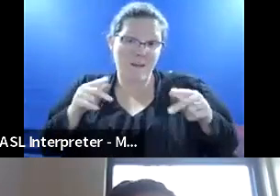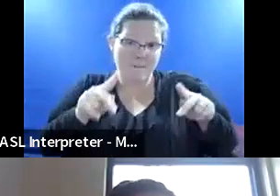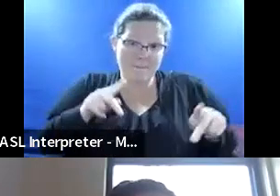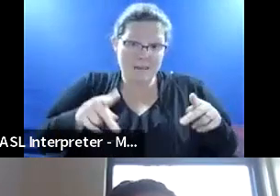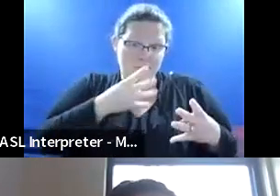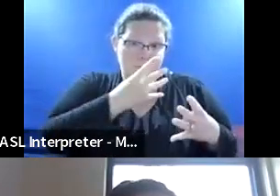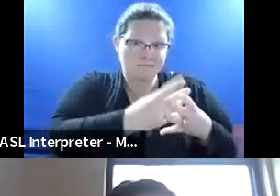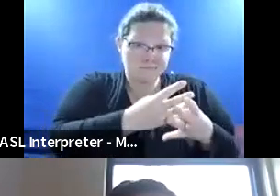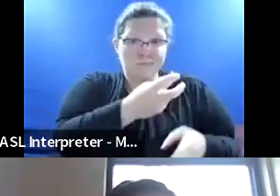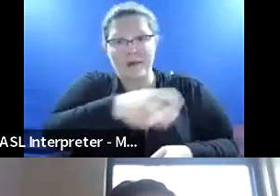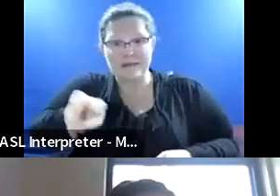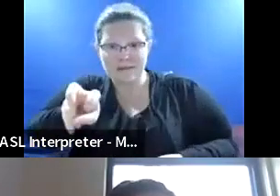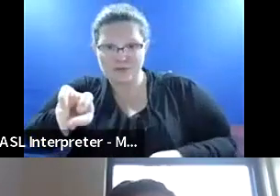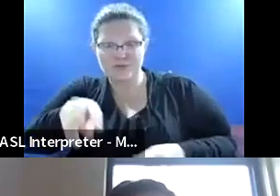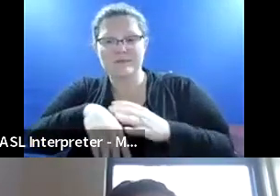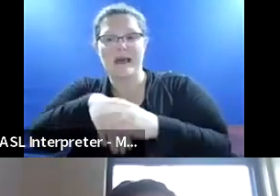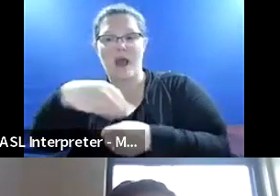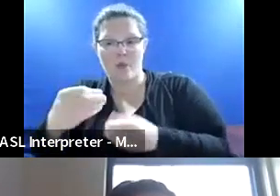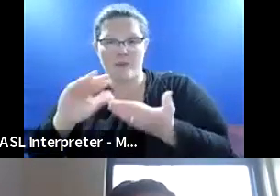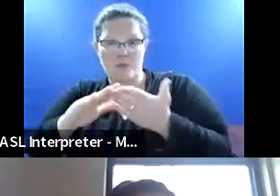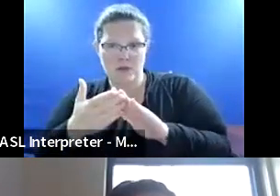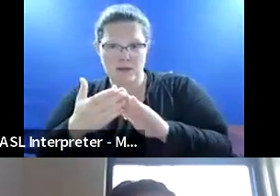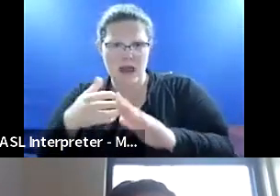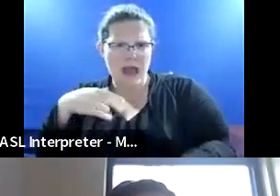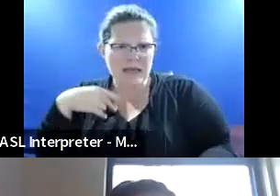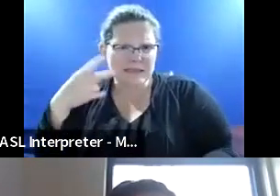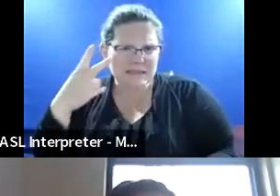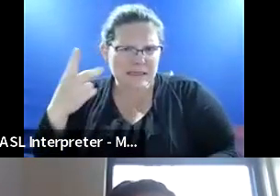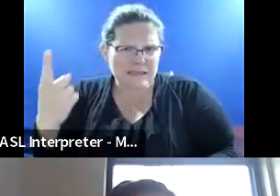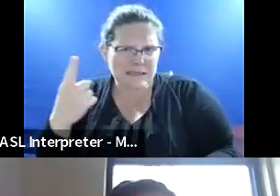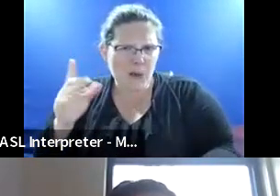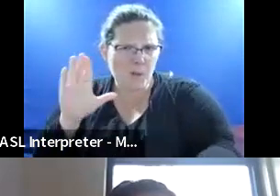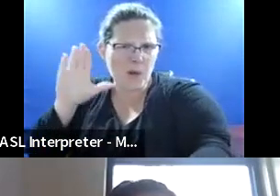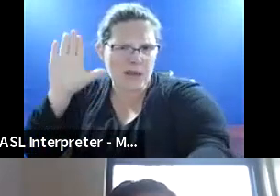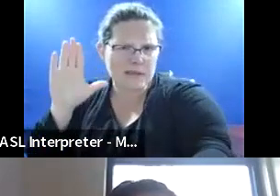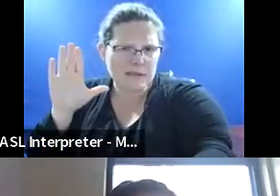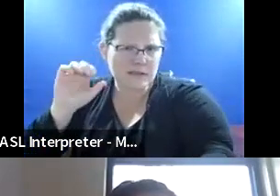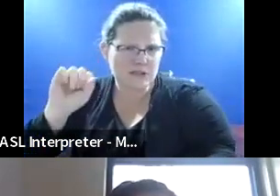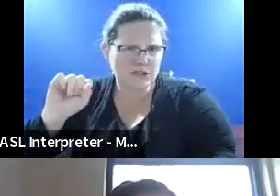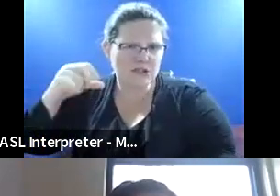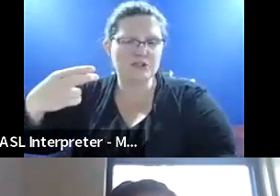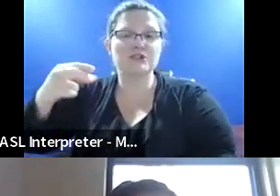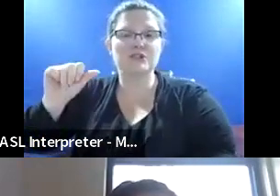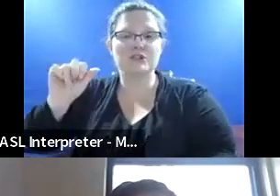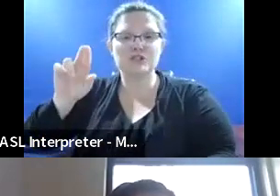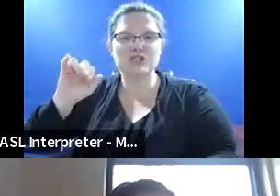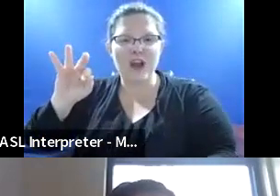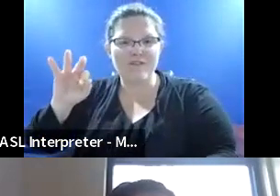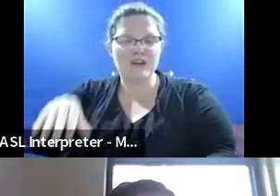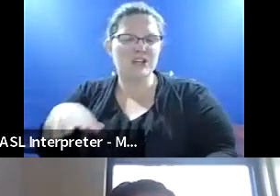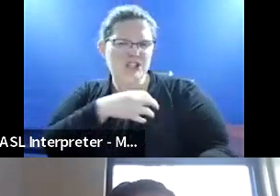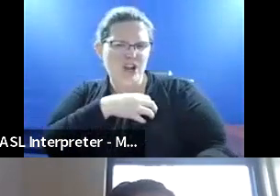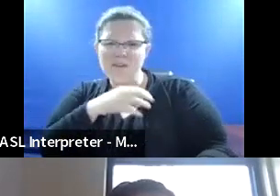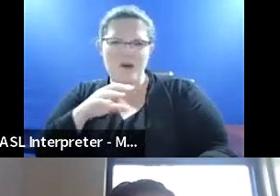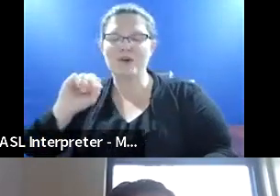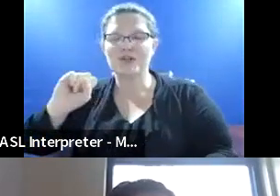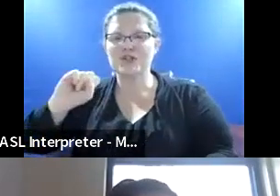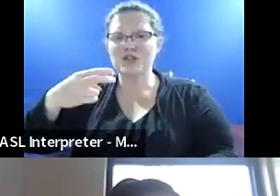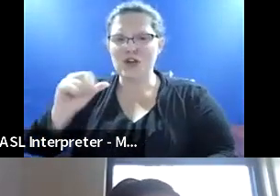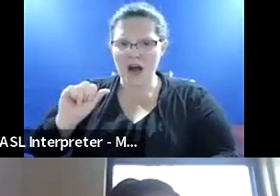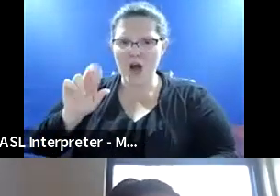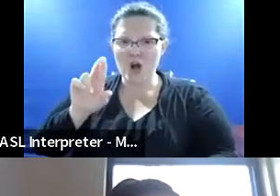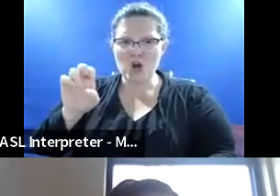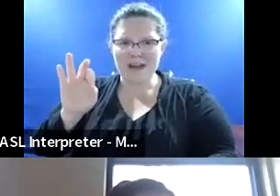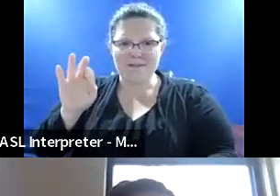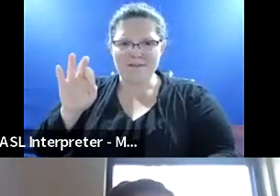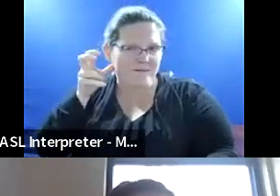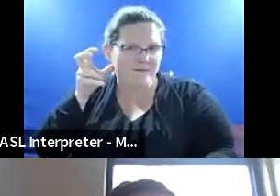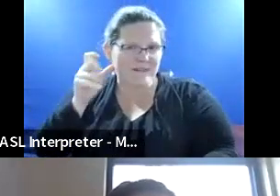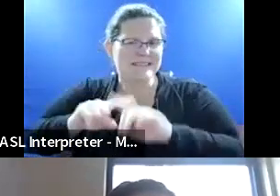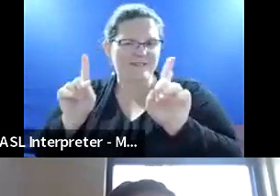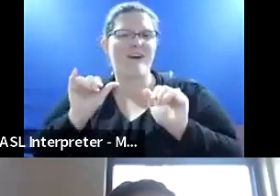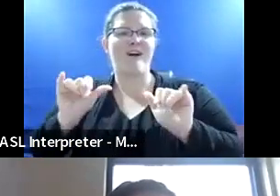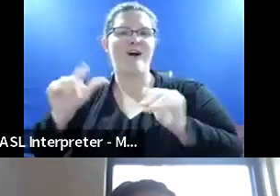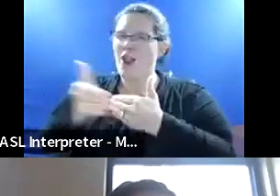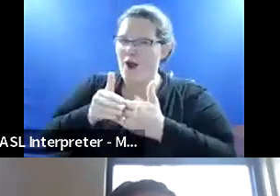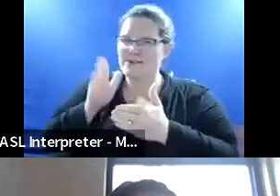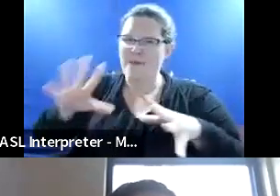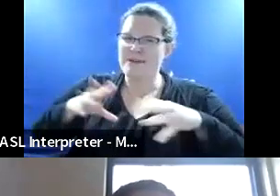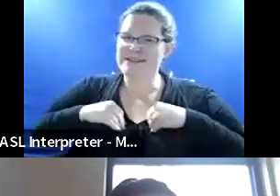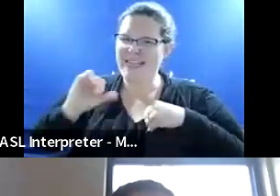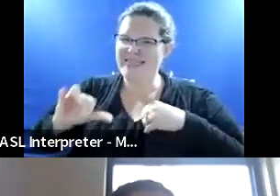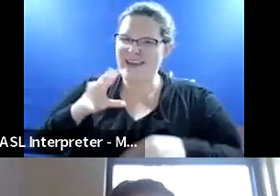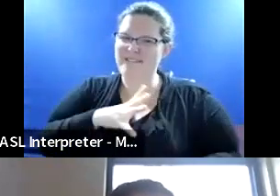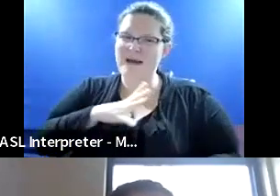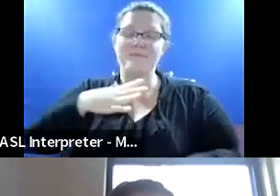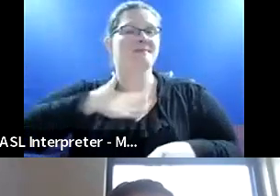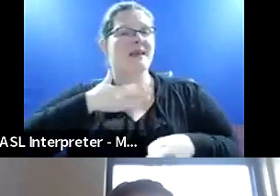WOULD ANYBODY BRAVELY LIKE TO GO FIRST TO TALK ABOUT ANYTHING THAT YOUR ORGANIZATION IS DOING AROUND TRANSITION FROM INCARCERATION OR FOR YOUNG FOLKS WHO HAVE HAD EXPERIENCE WITH THE LEGAL SYSTEM?